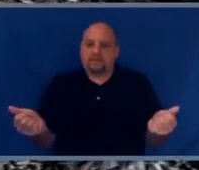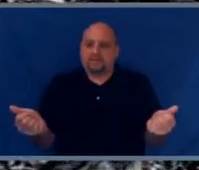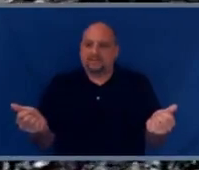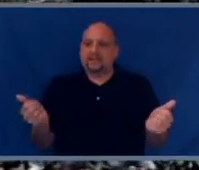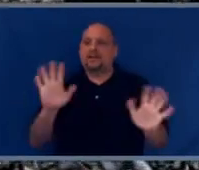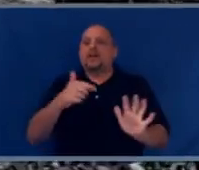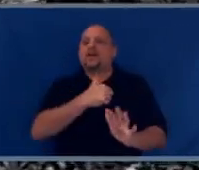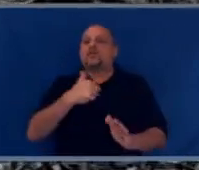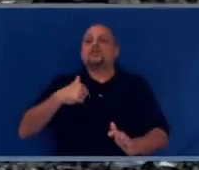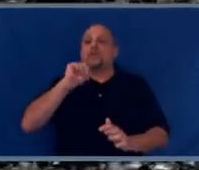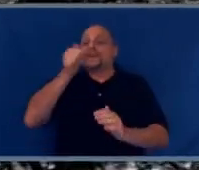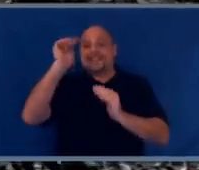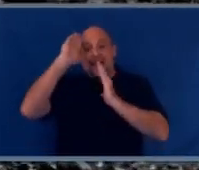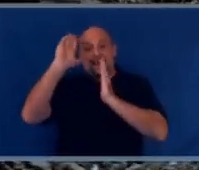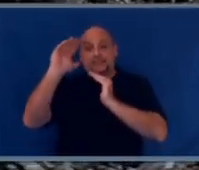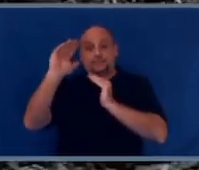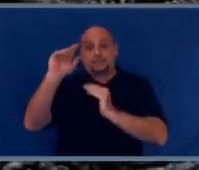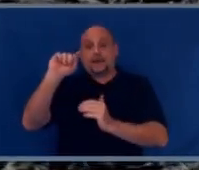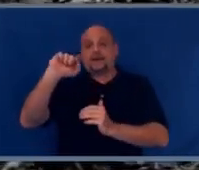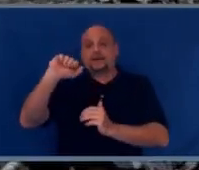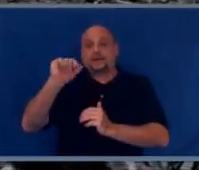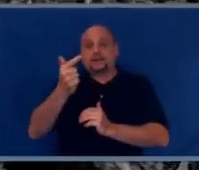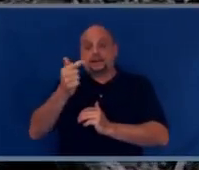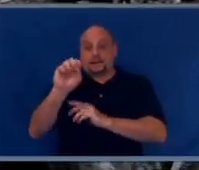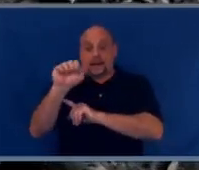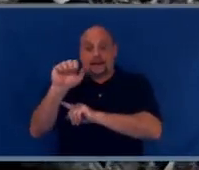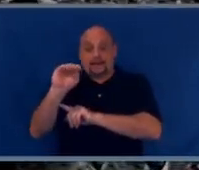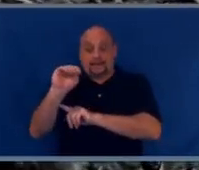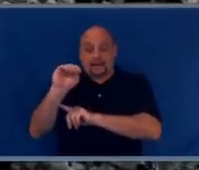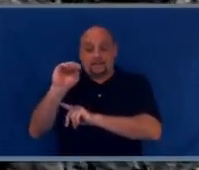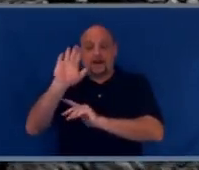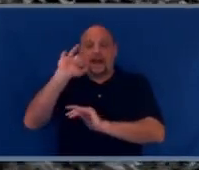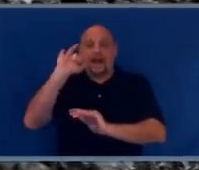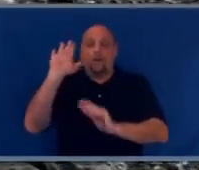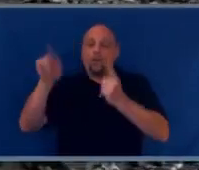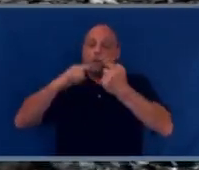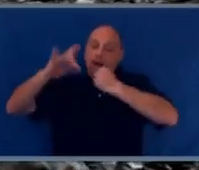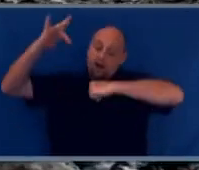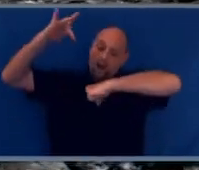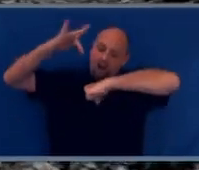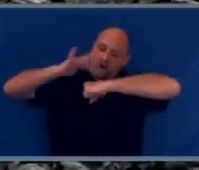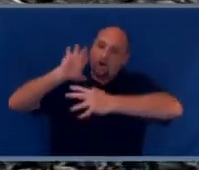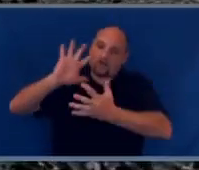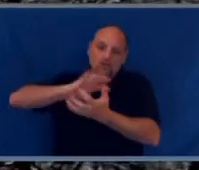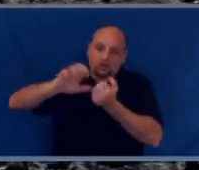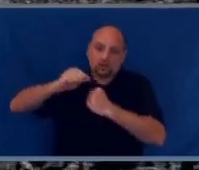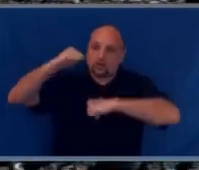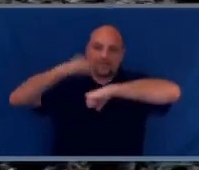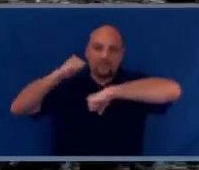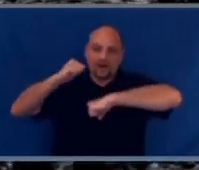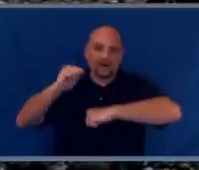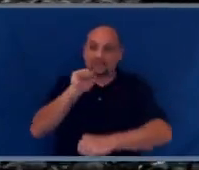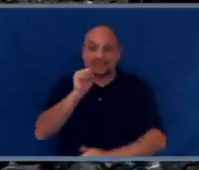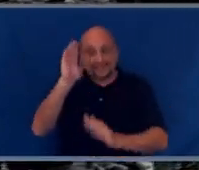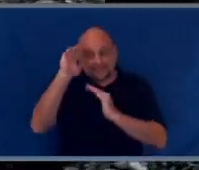SPECKING THE TAG HEAD TO CRUMBLE ROCKS, WE THINK IT MAY BE WHAT